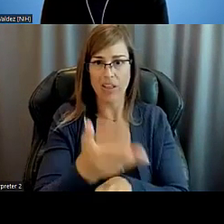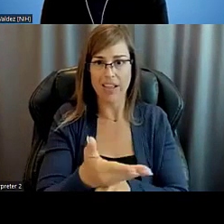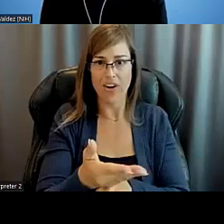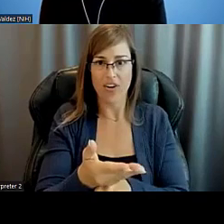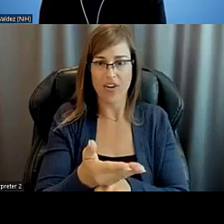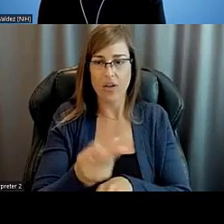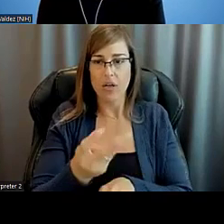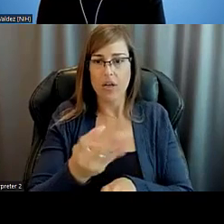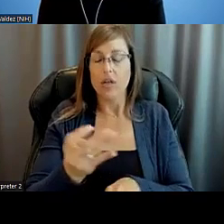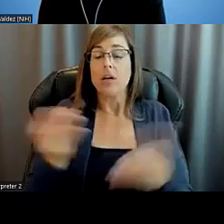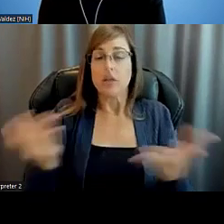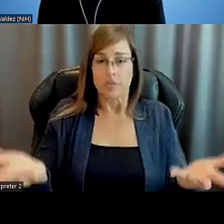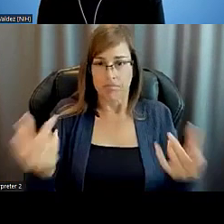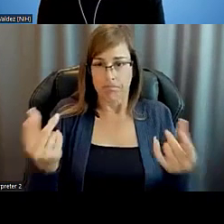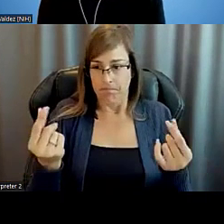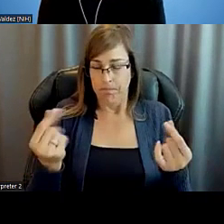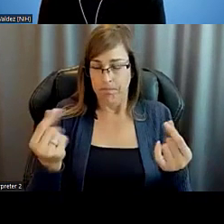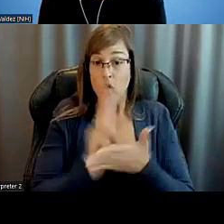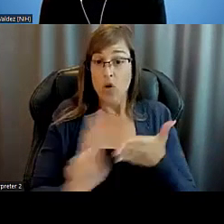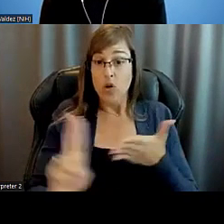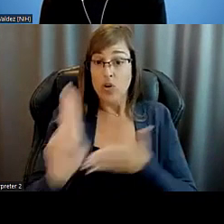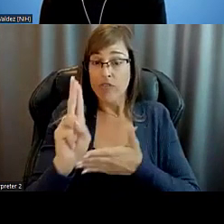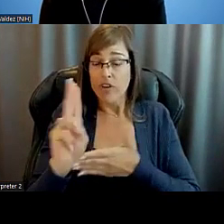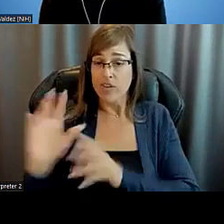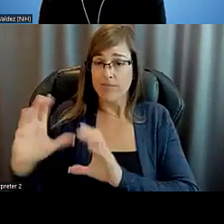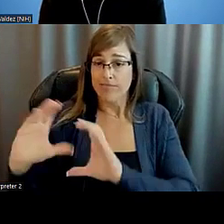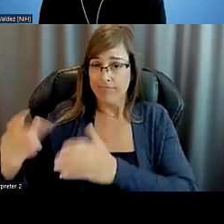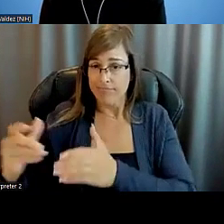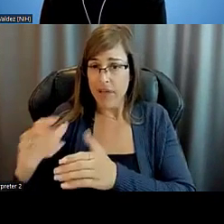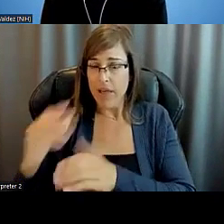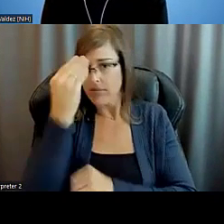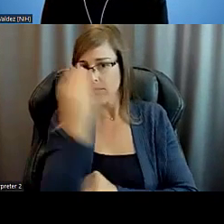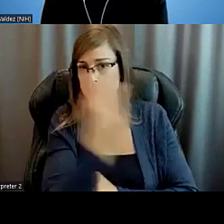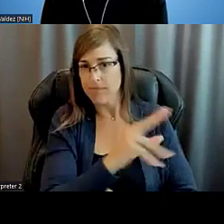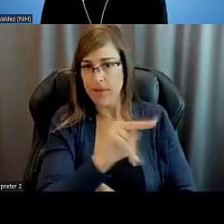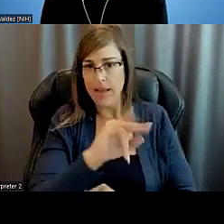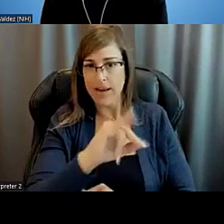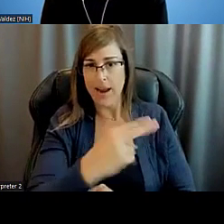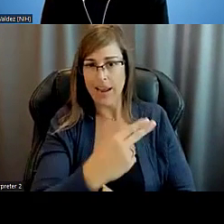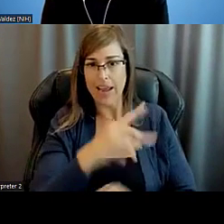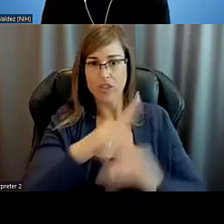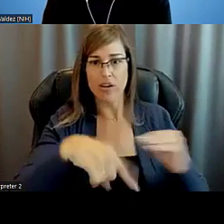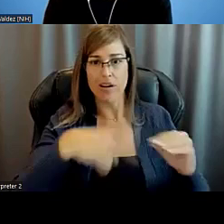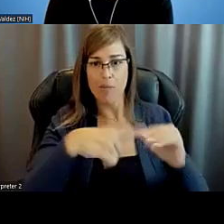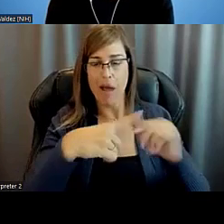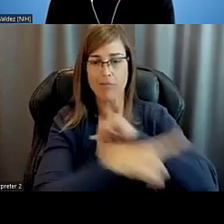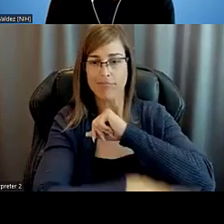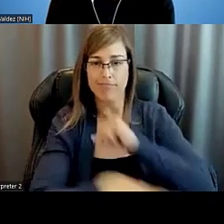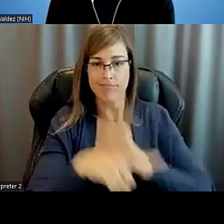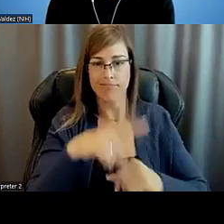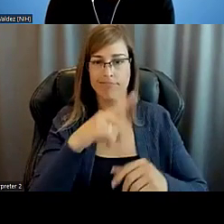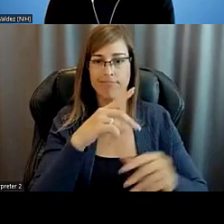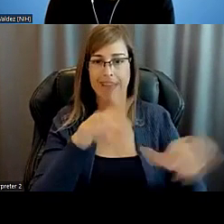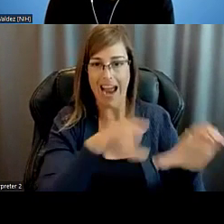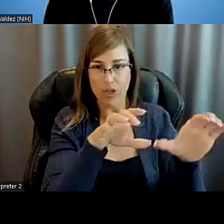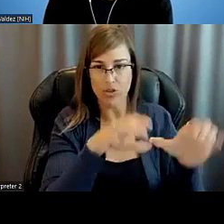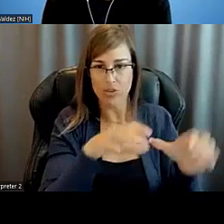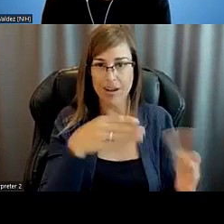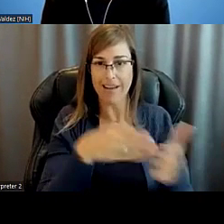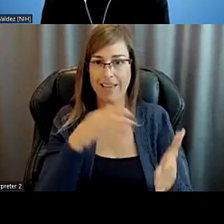So here's what they did. So those university officials, they notified NIH of the disciplinary actions taken against Dr. Smith in response to the bullying